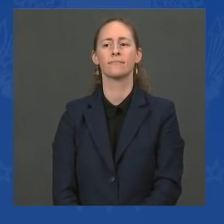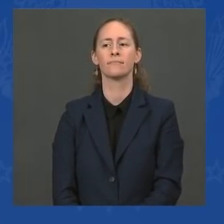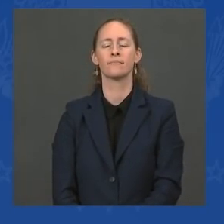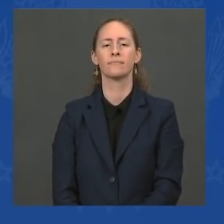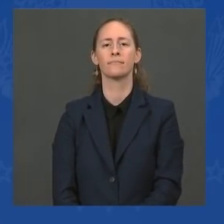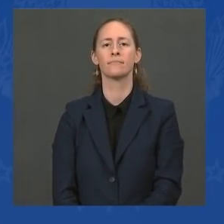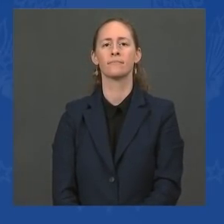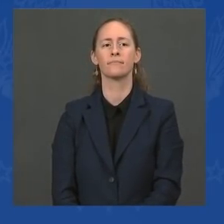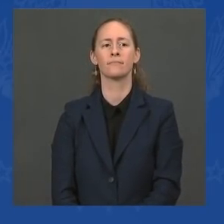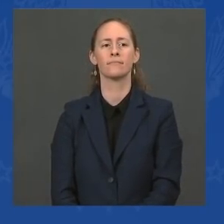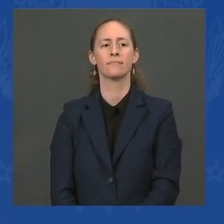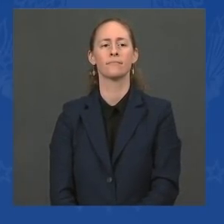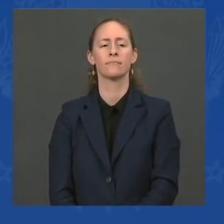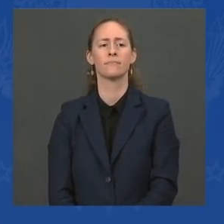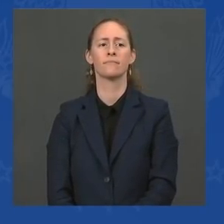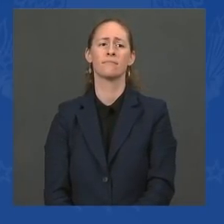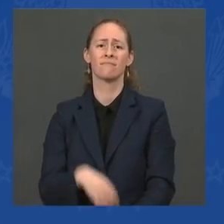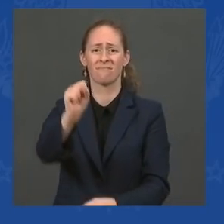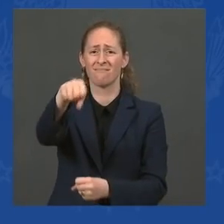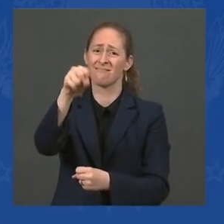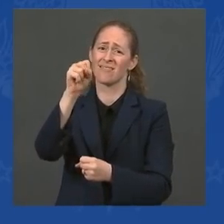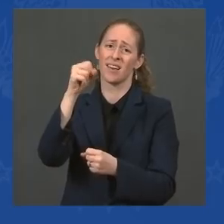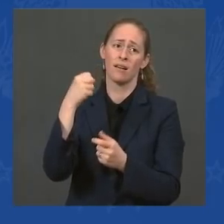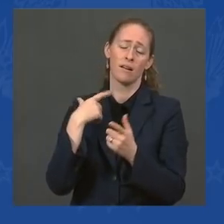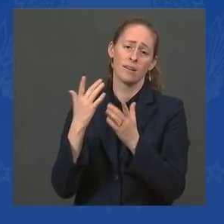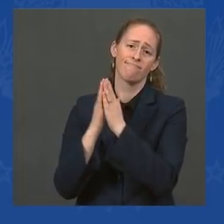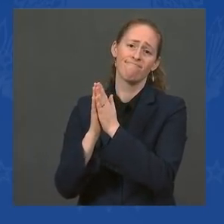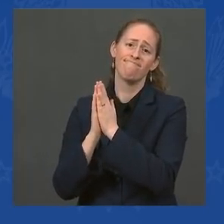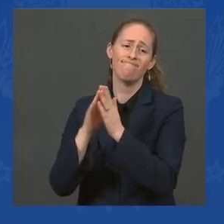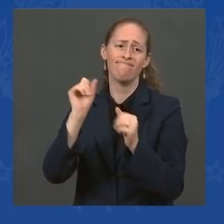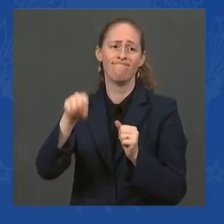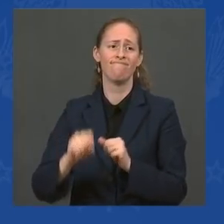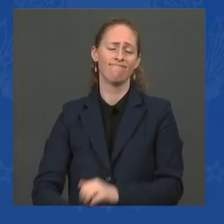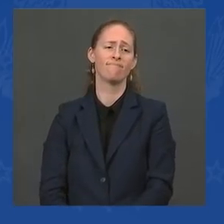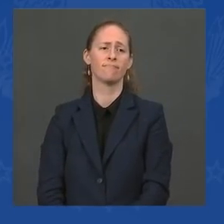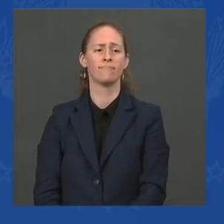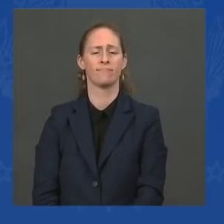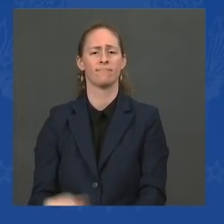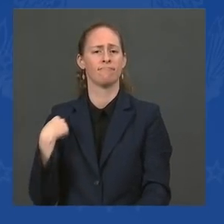God willing, I think we're just about to begin to turn the corner again on the pandemic.